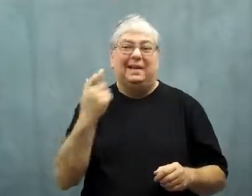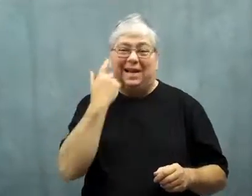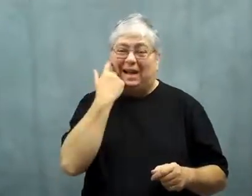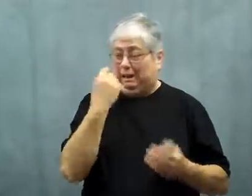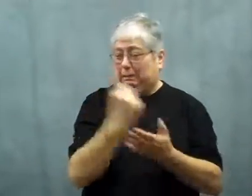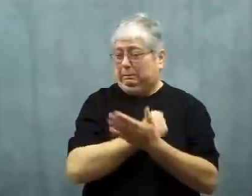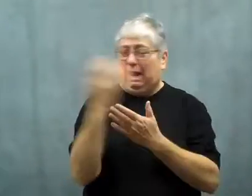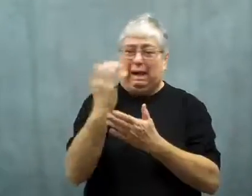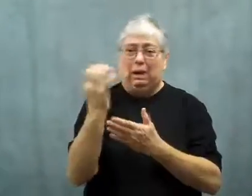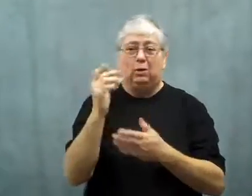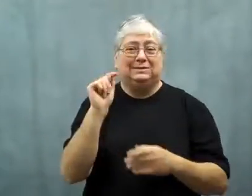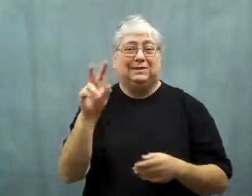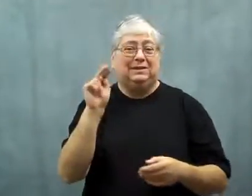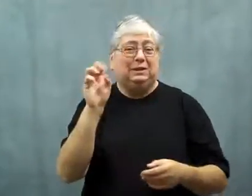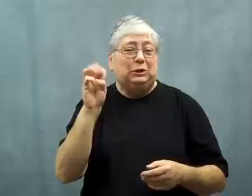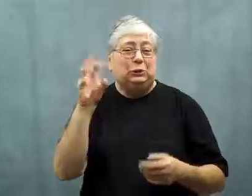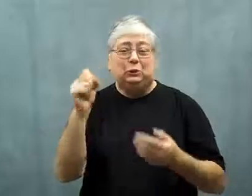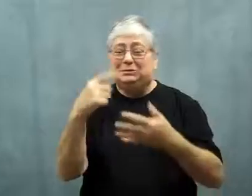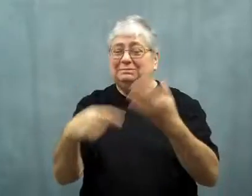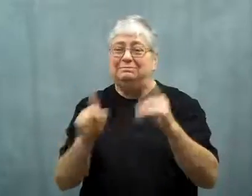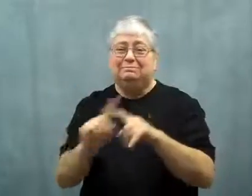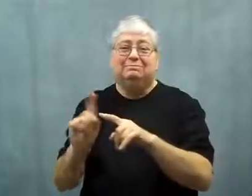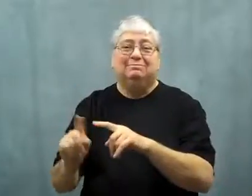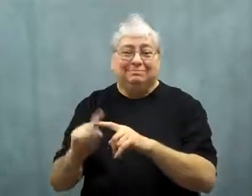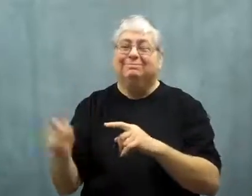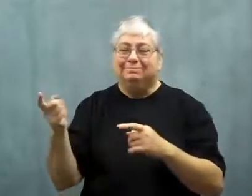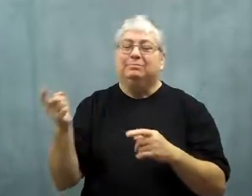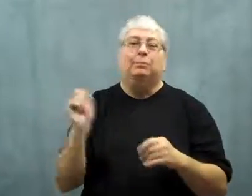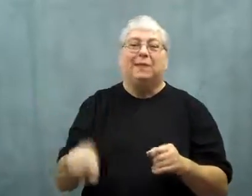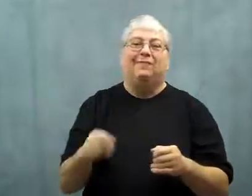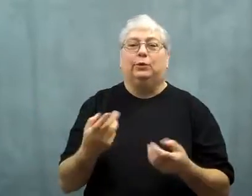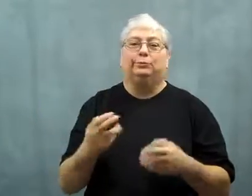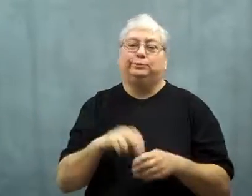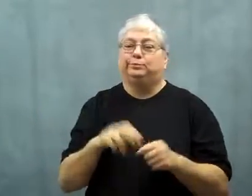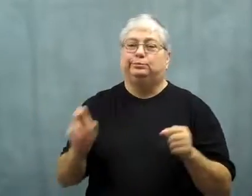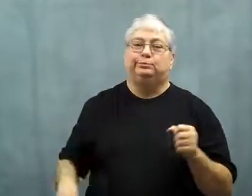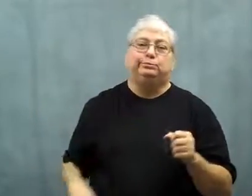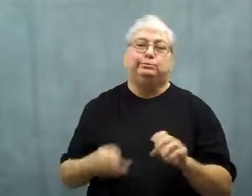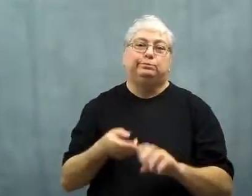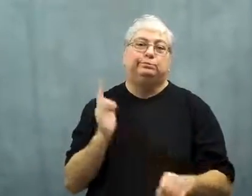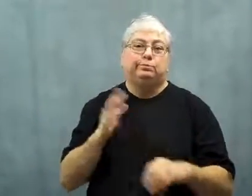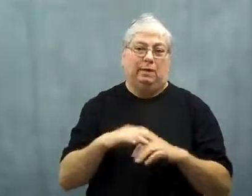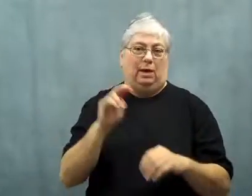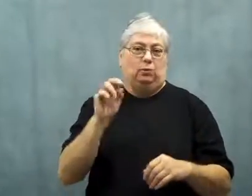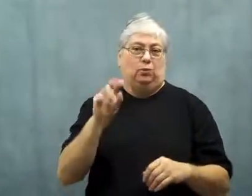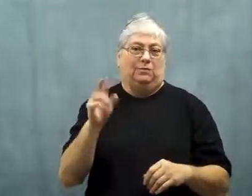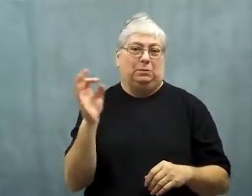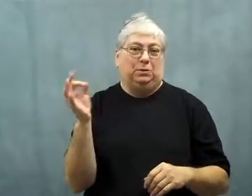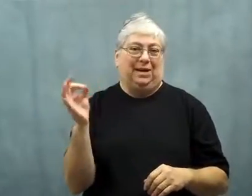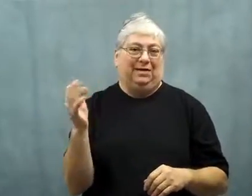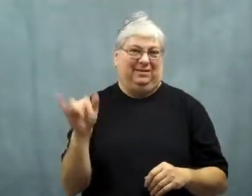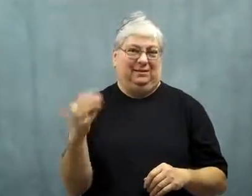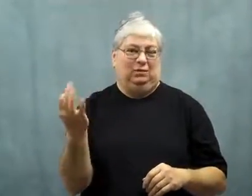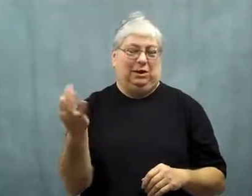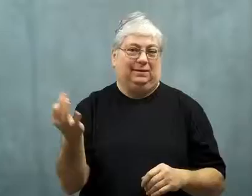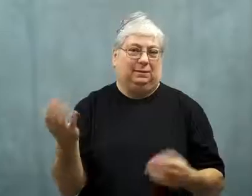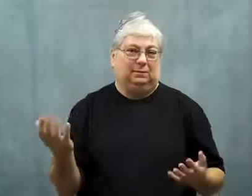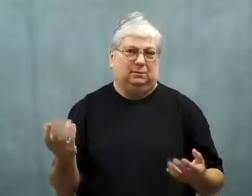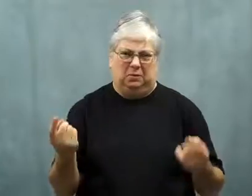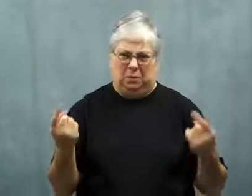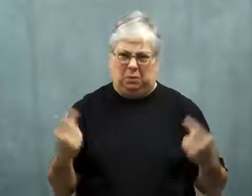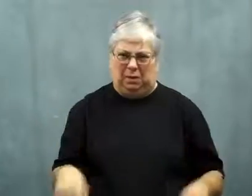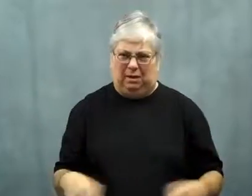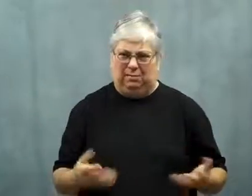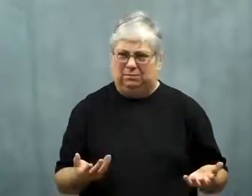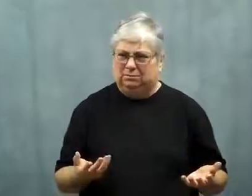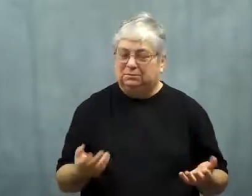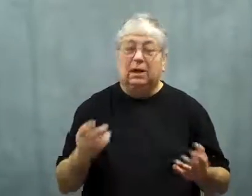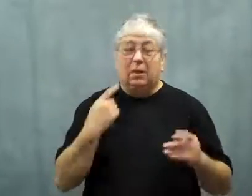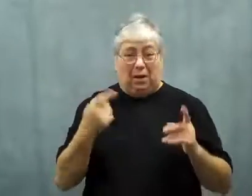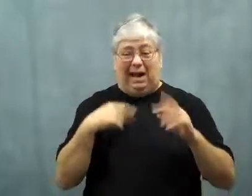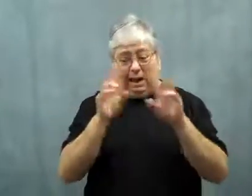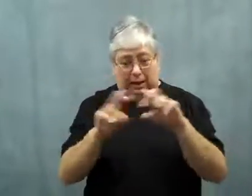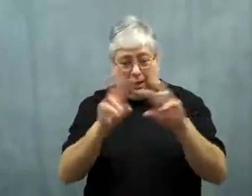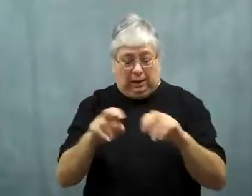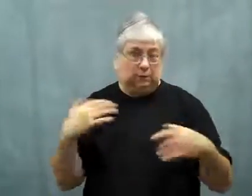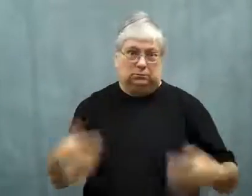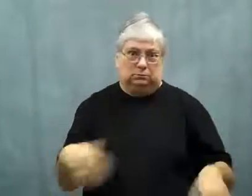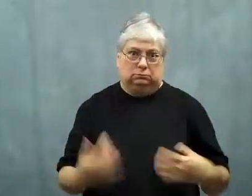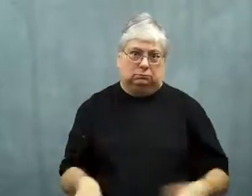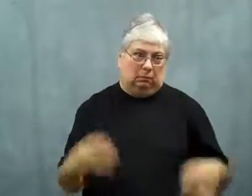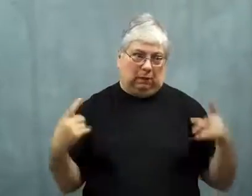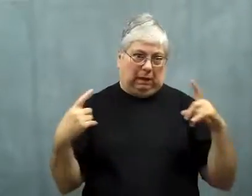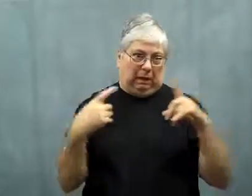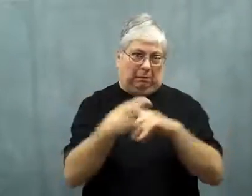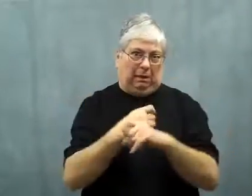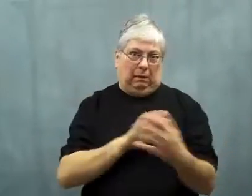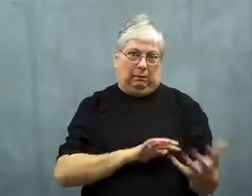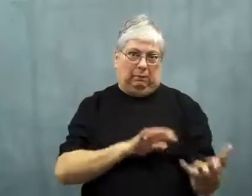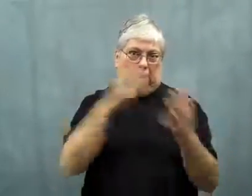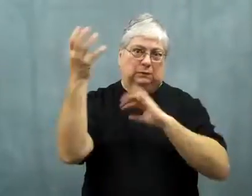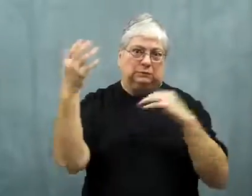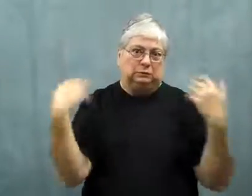He had to resign on Friday, November 9. It was all over the news.